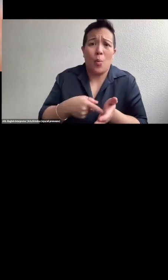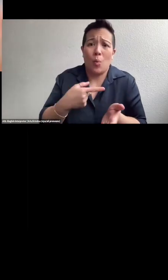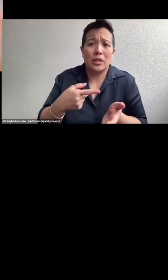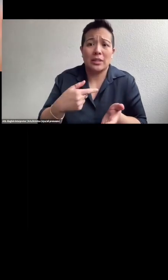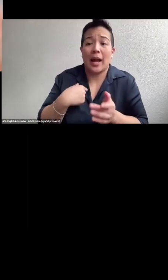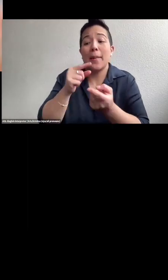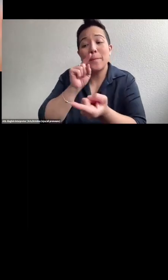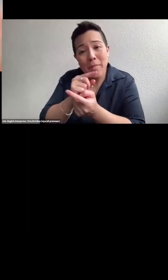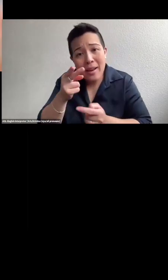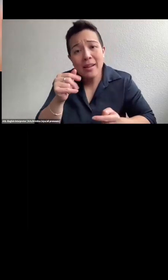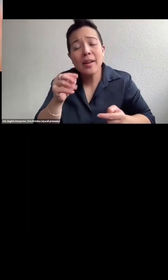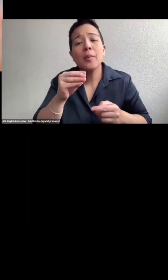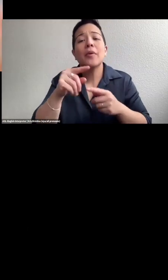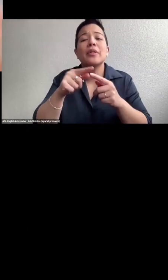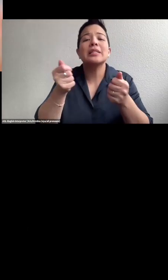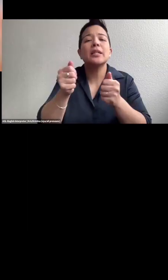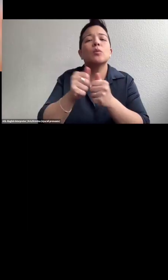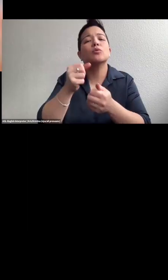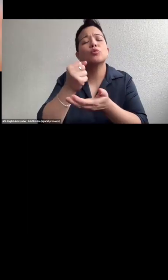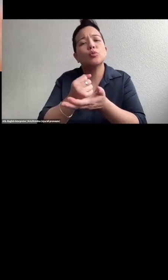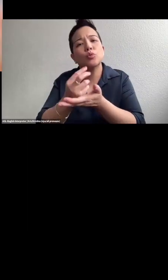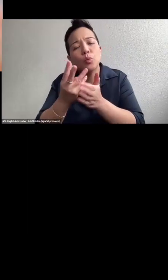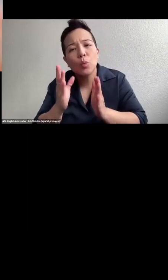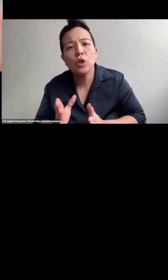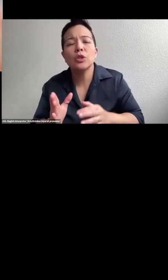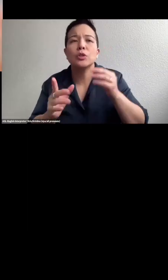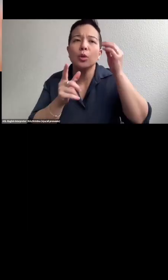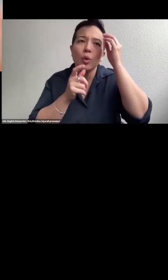him in dealing with social workers, who, especially, they